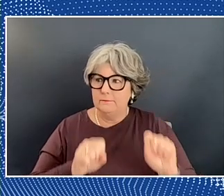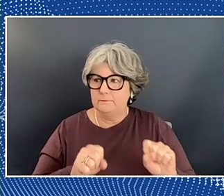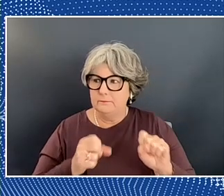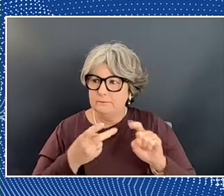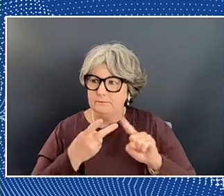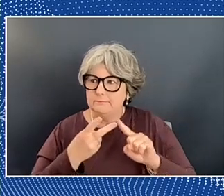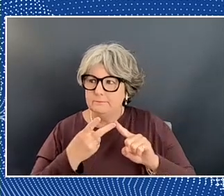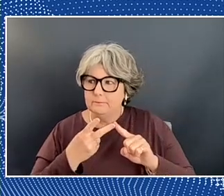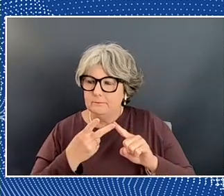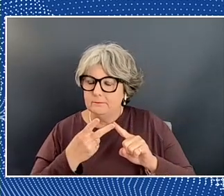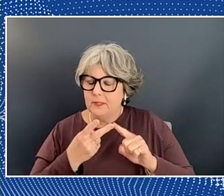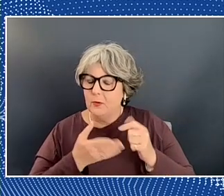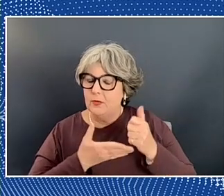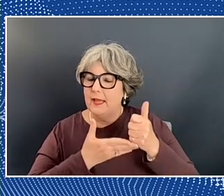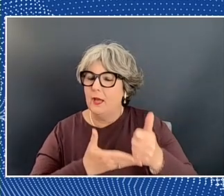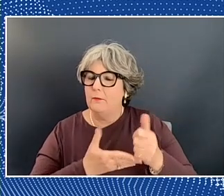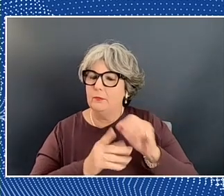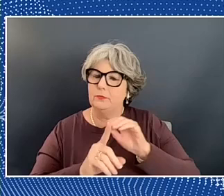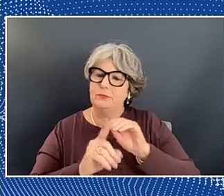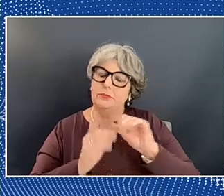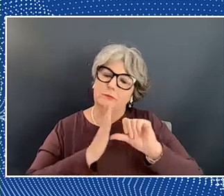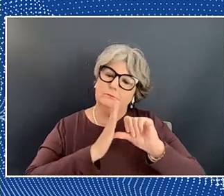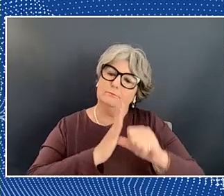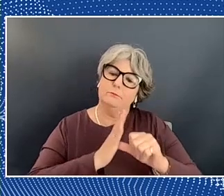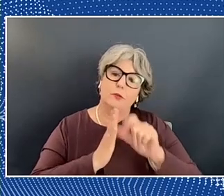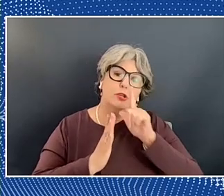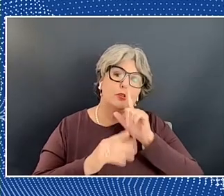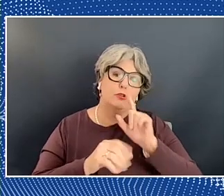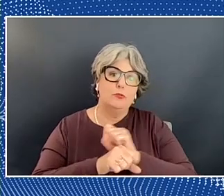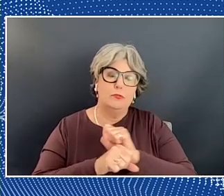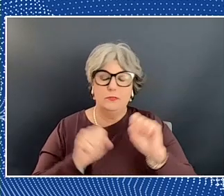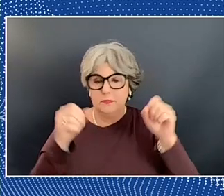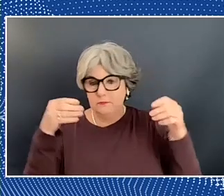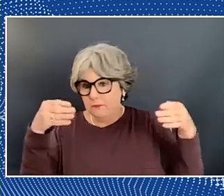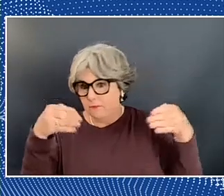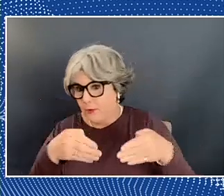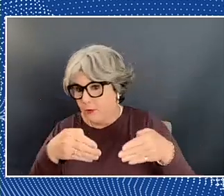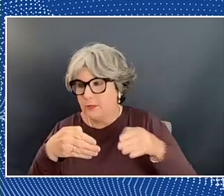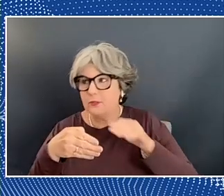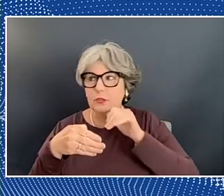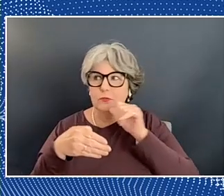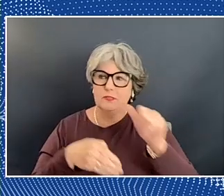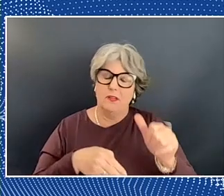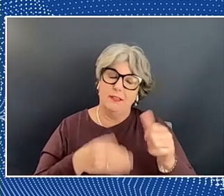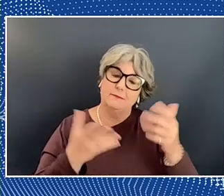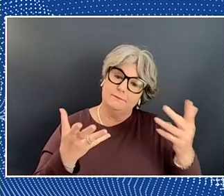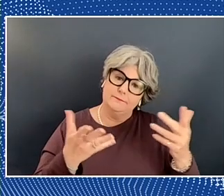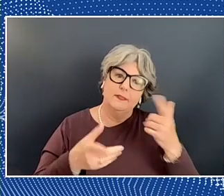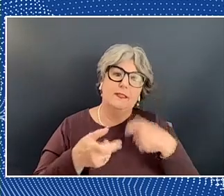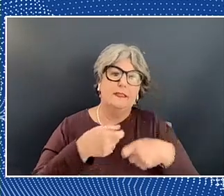helpful to illuminating the conversation of who actually is in scope here and who is not rather than sort of the language